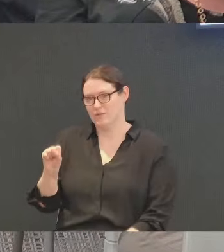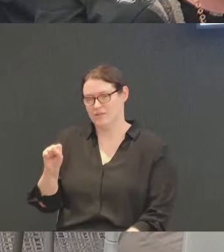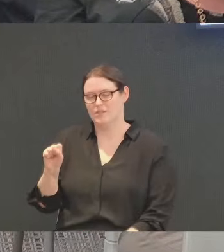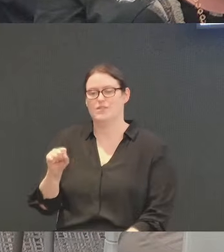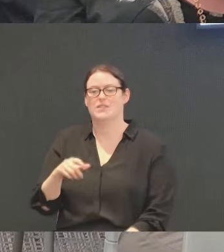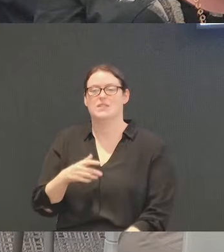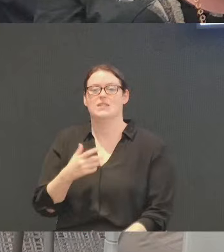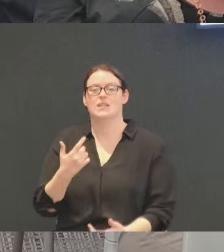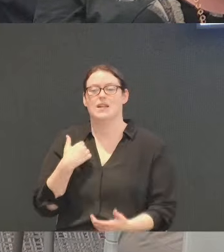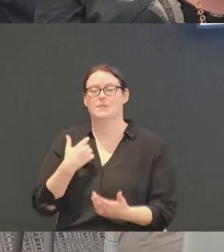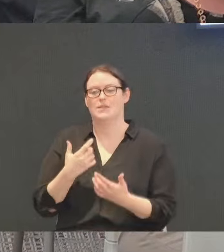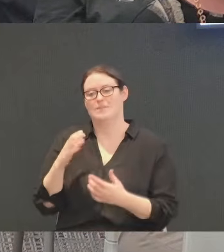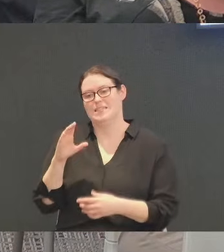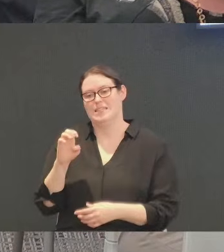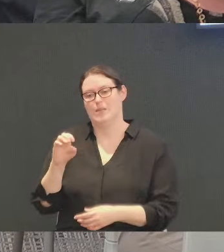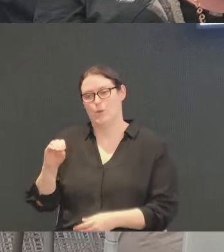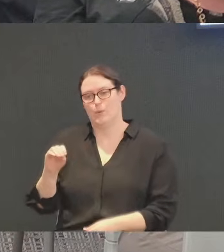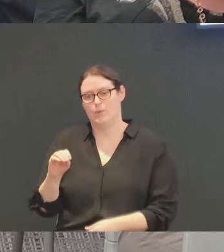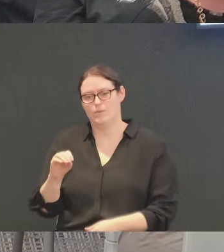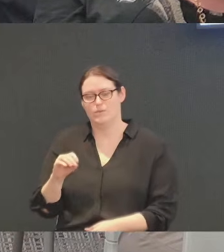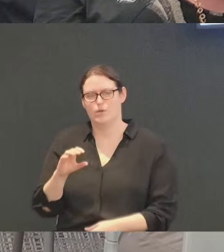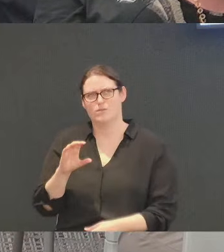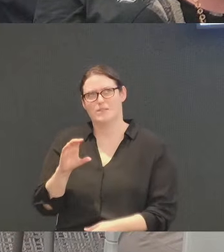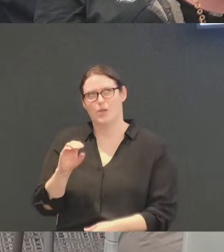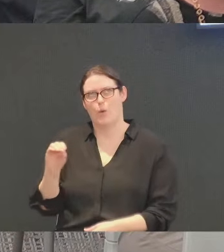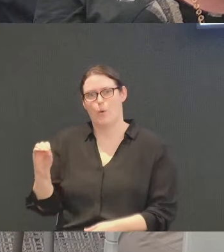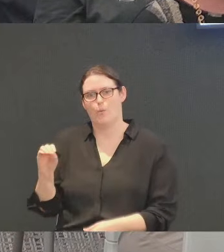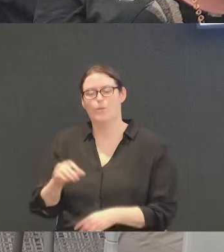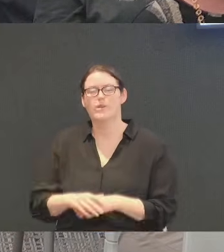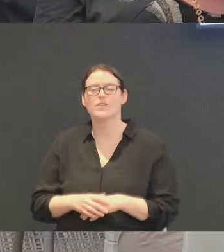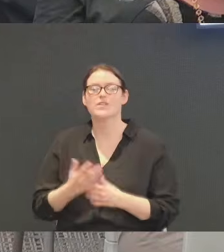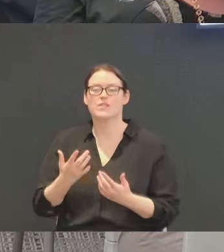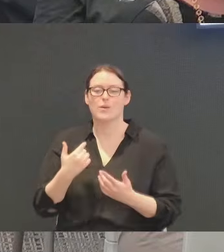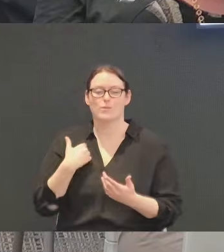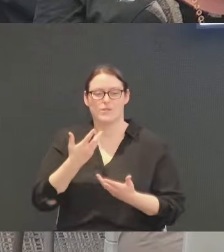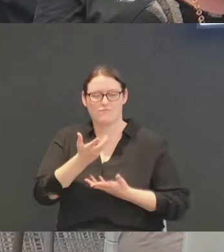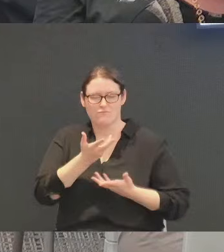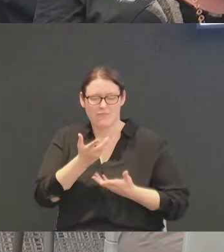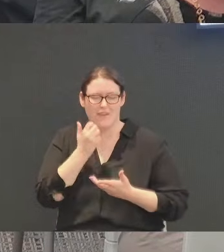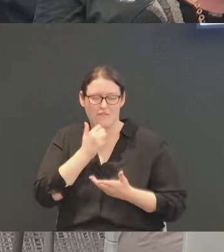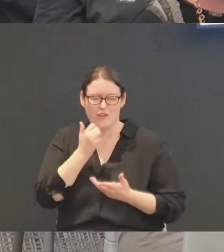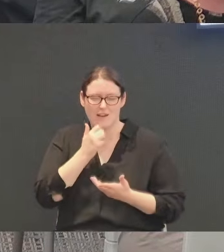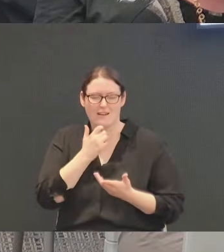officer. Every day, Lighthouse works with young people facing serious challenges. Some are